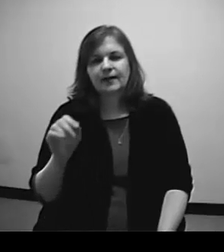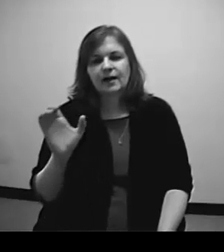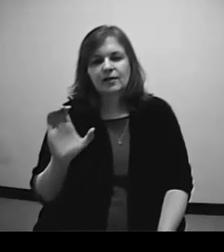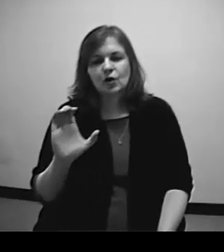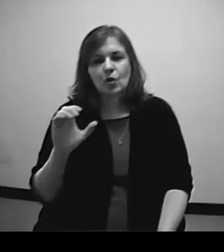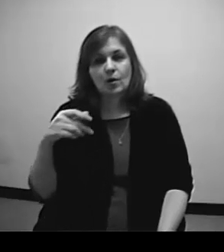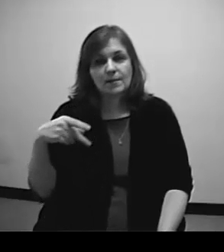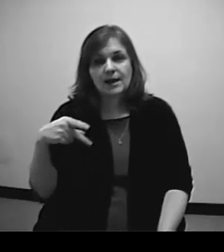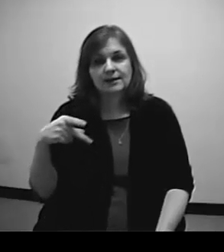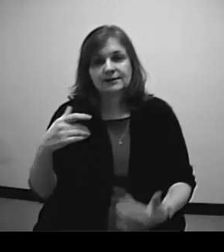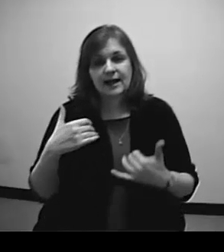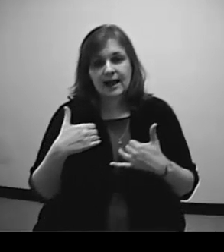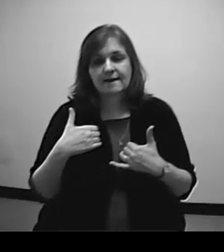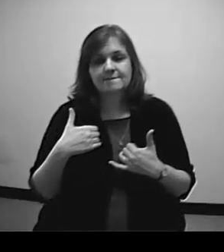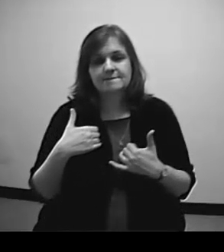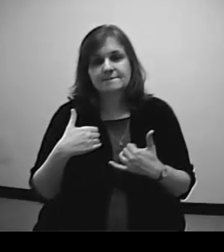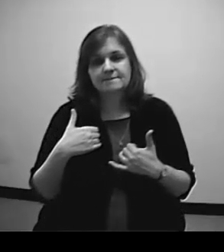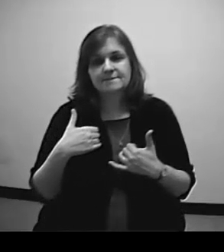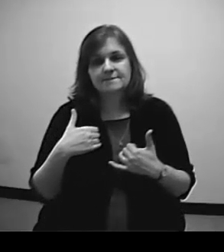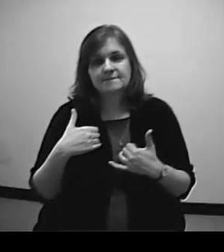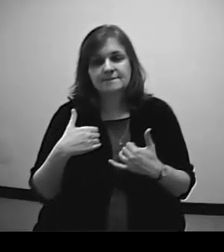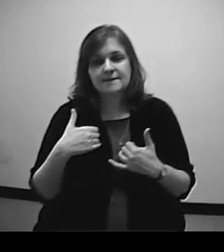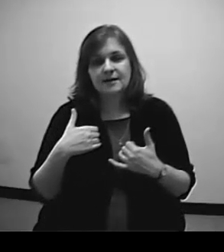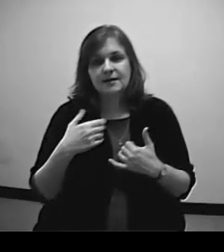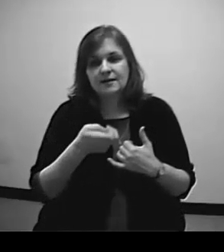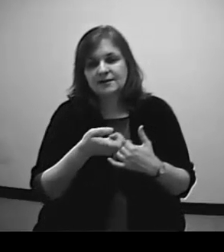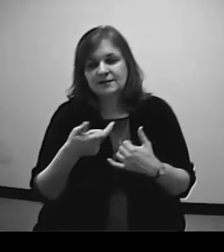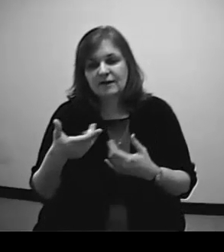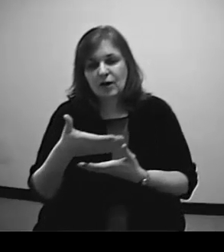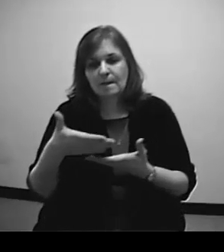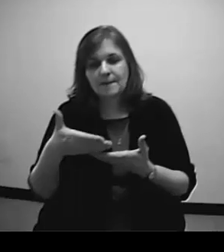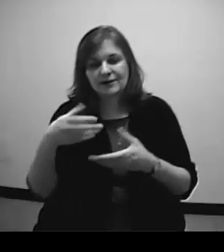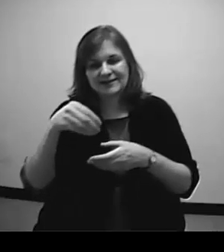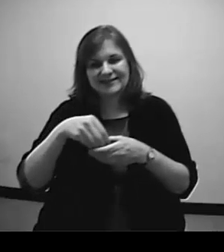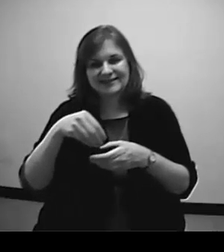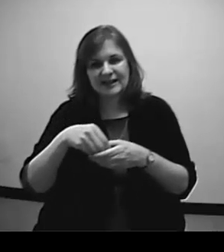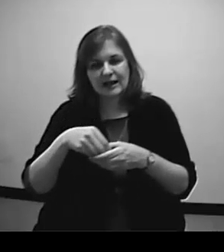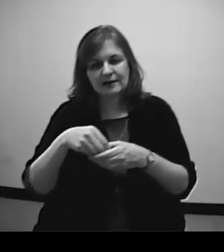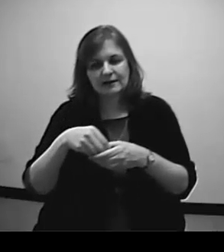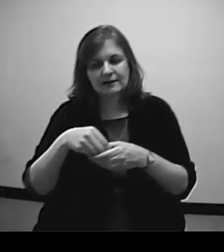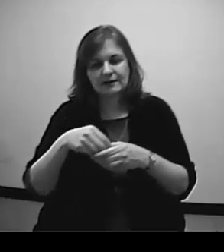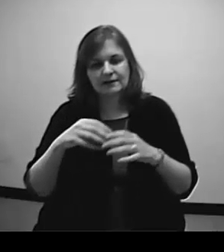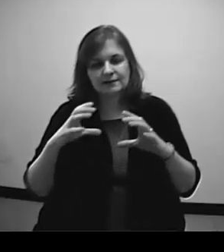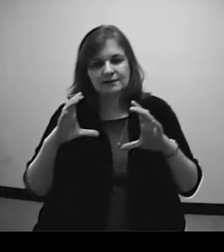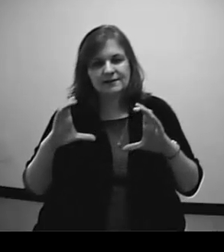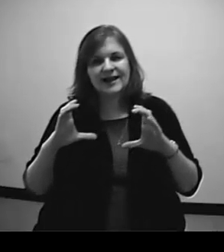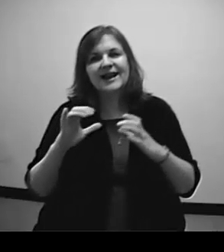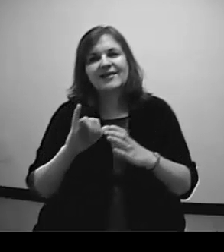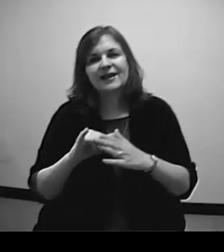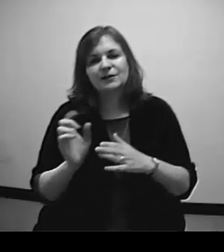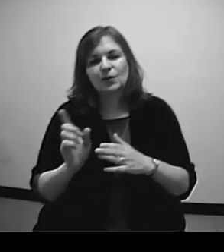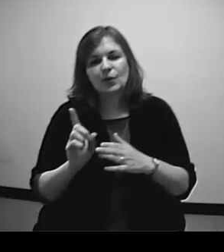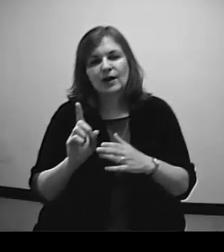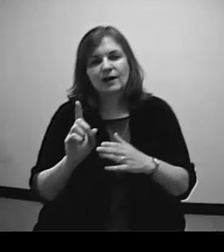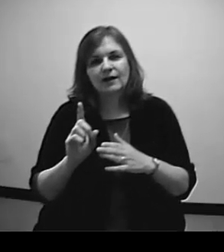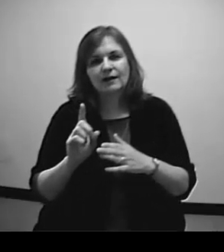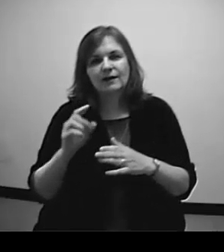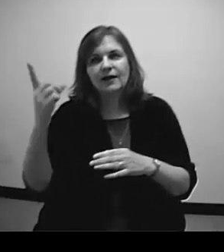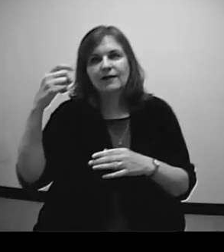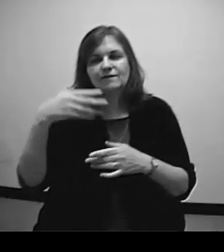the chloroplasts actually have several compartments associated with them -- This is where some of the photosynthetic